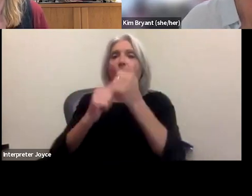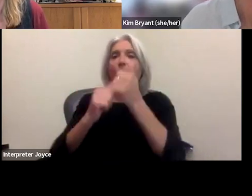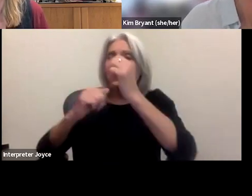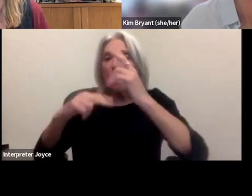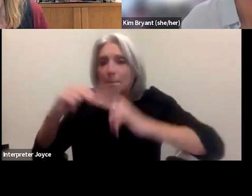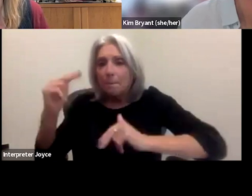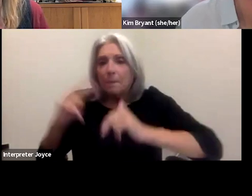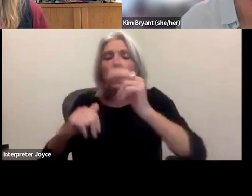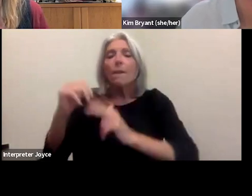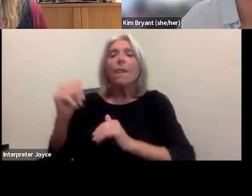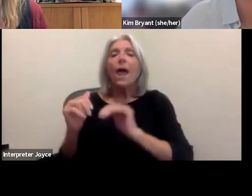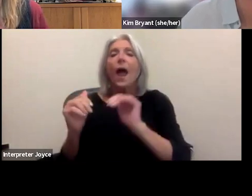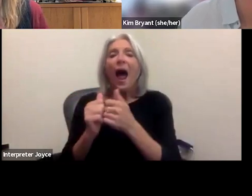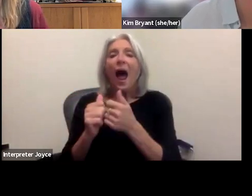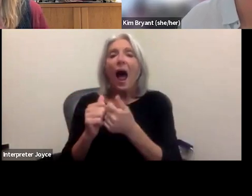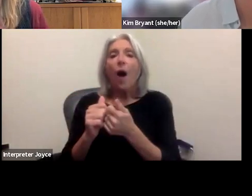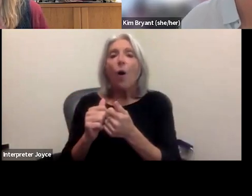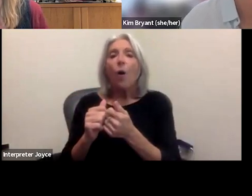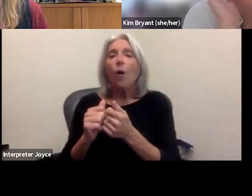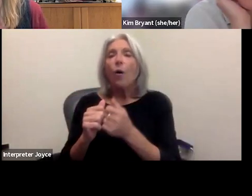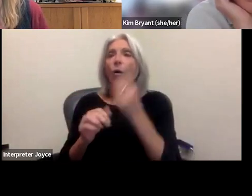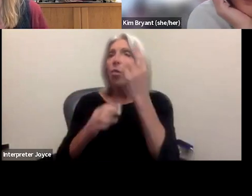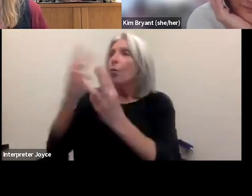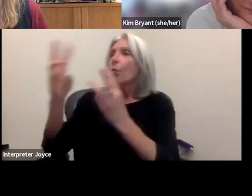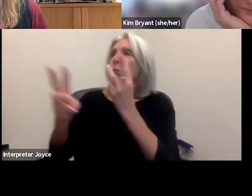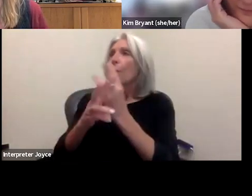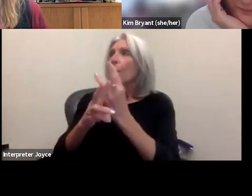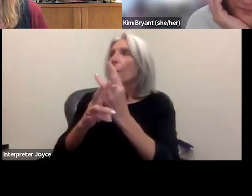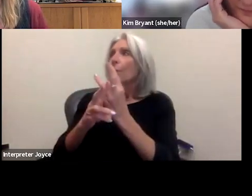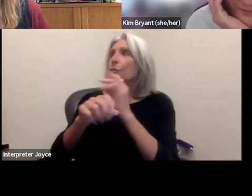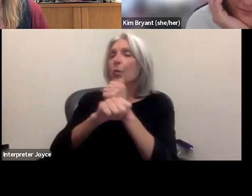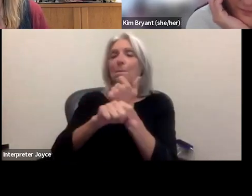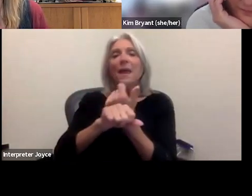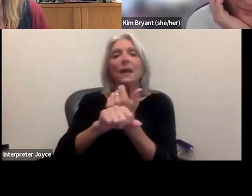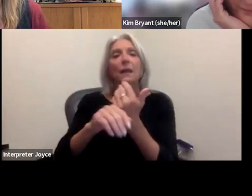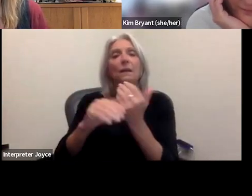that how the world has been set up is unequal from a start. And it's more than checklists.